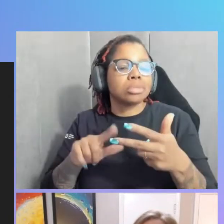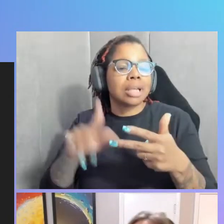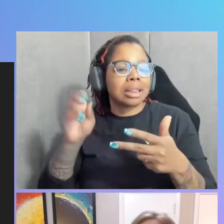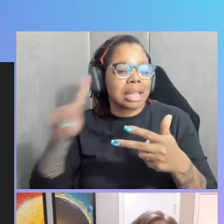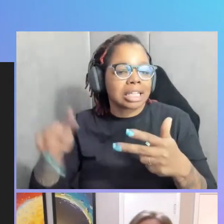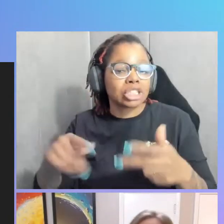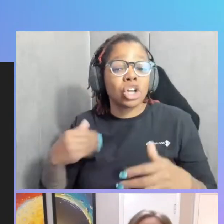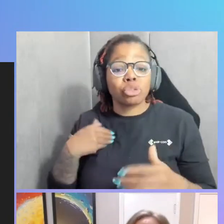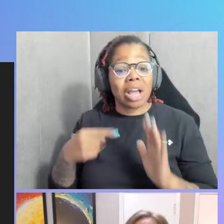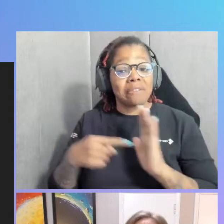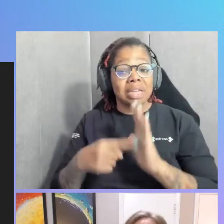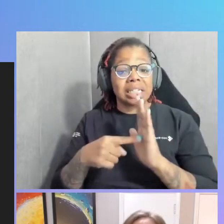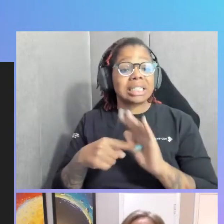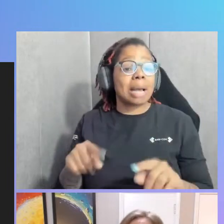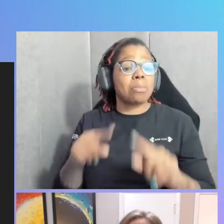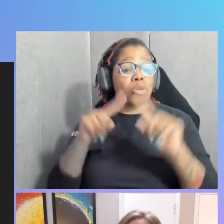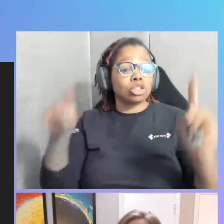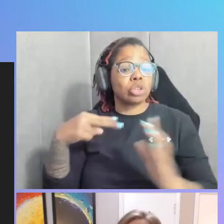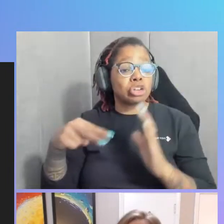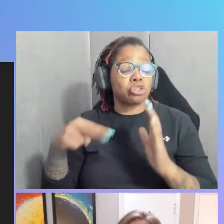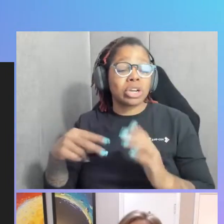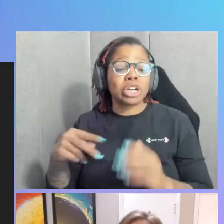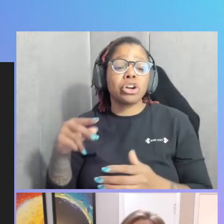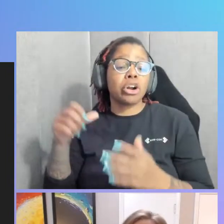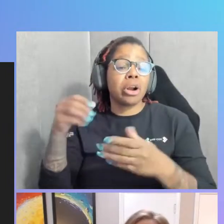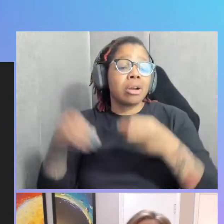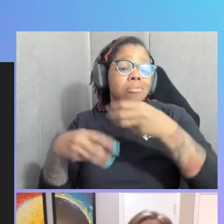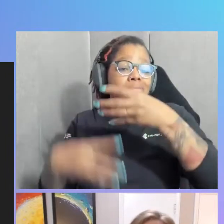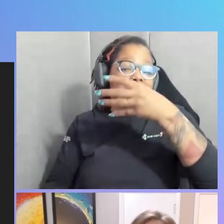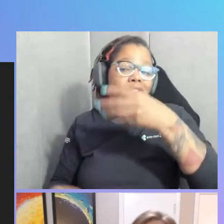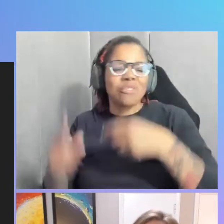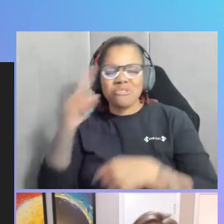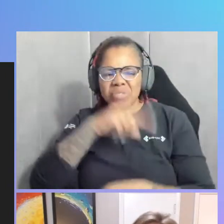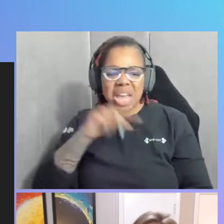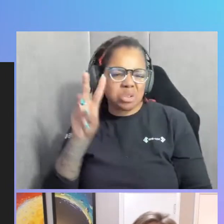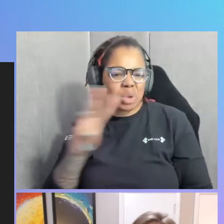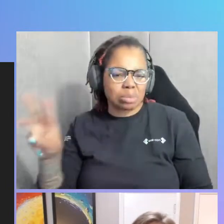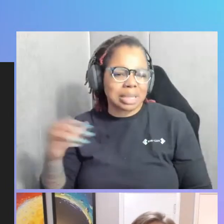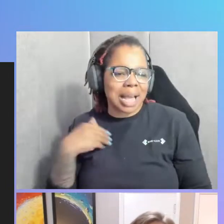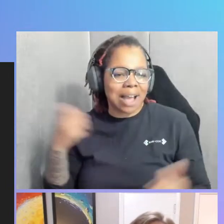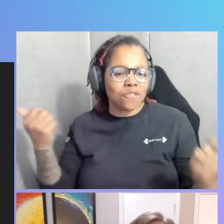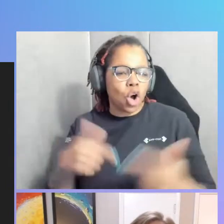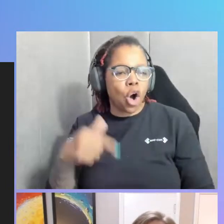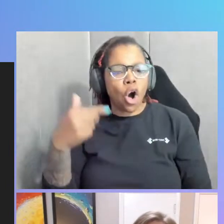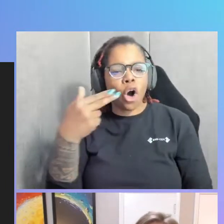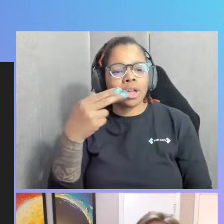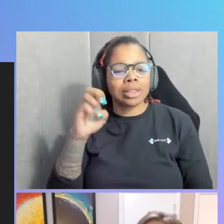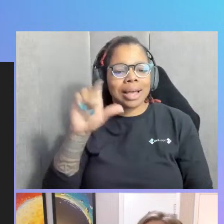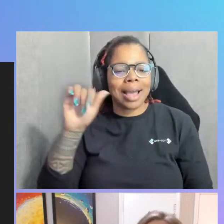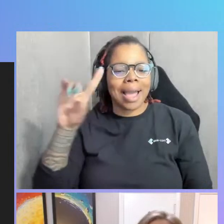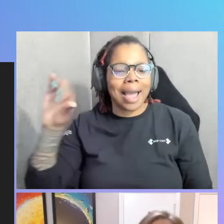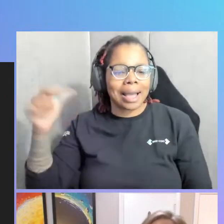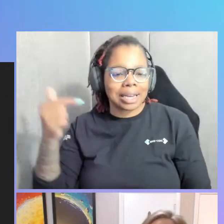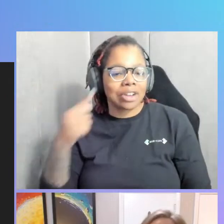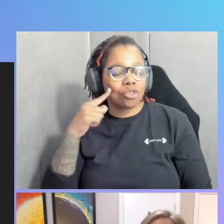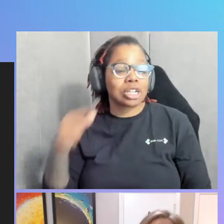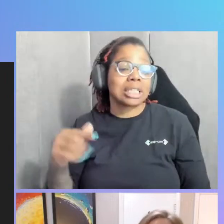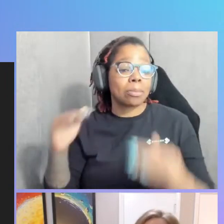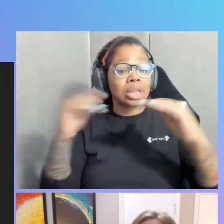for a fake web page that's listing all of the items with heading roles, such as heading